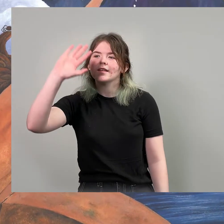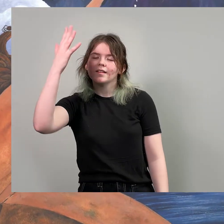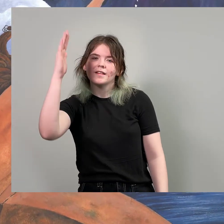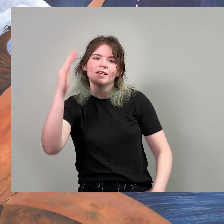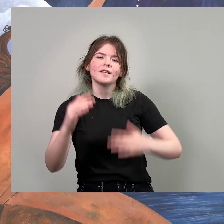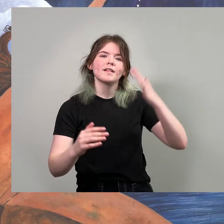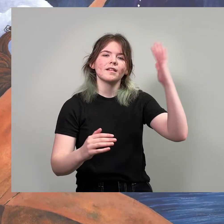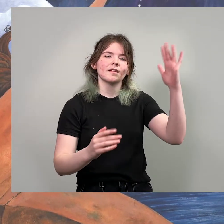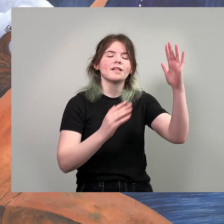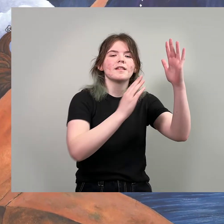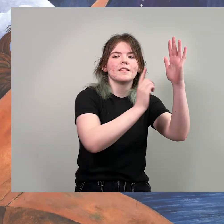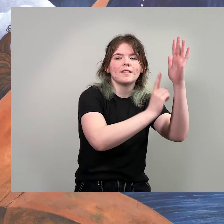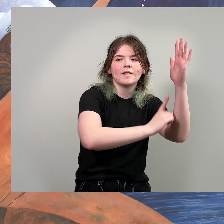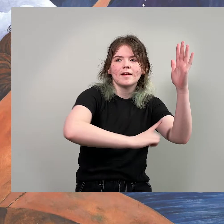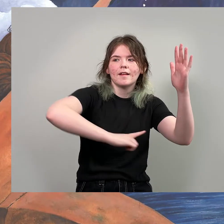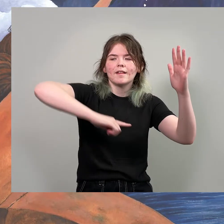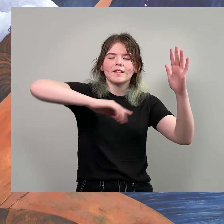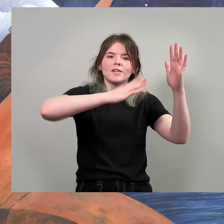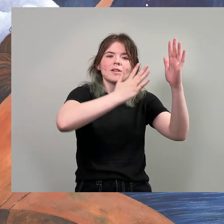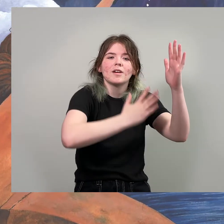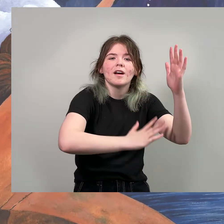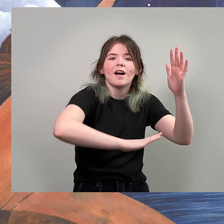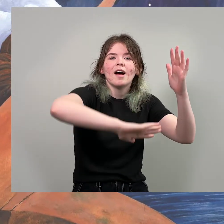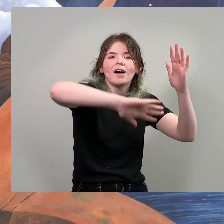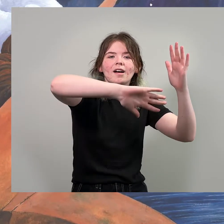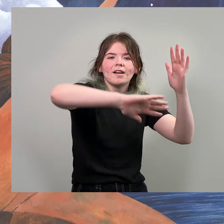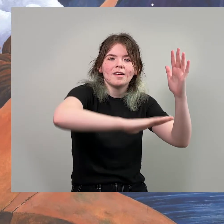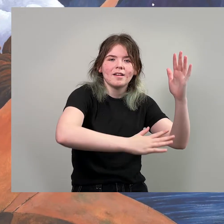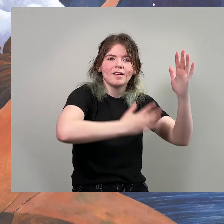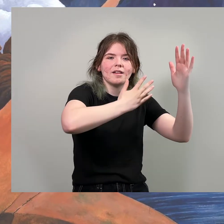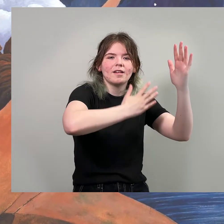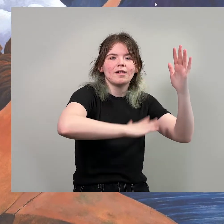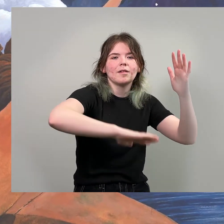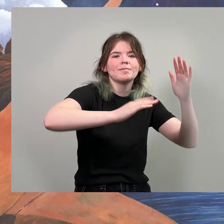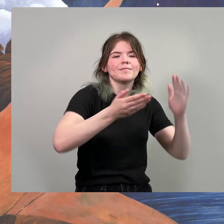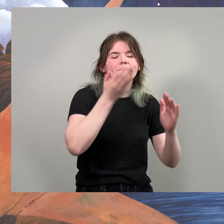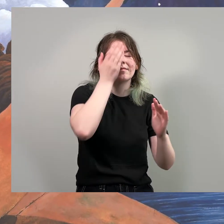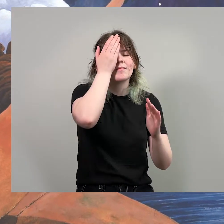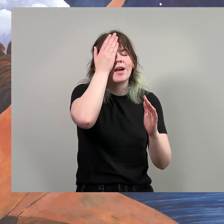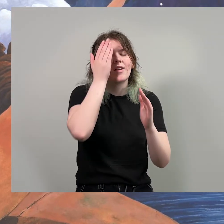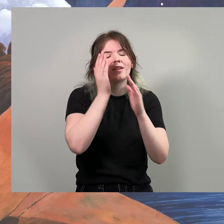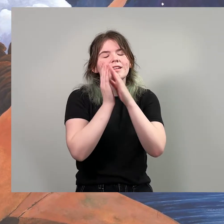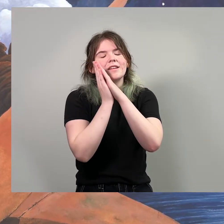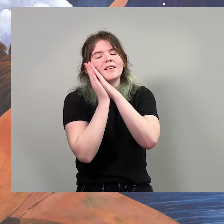Rocking in his hammock that night the terrible horrible smelly pirate dreamed of a chest full of gold.